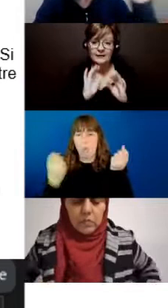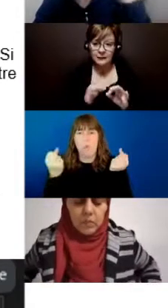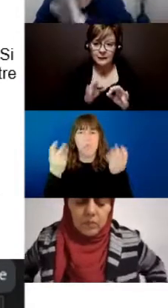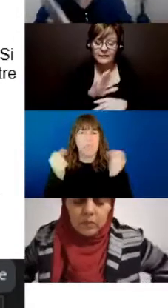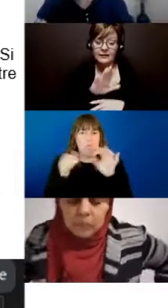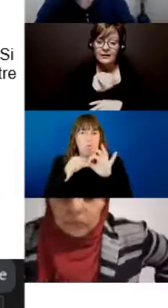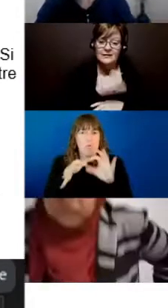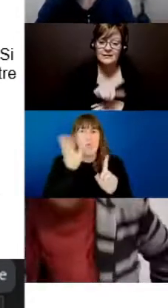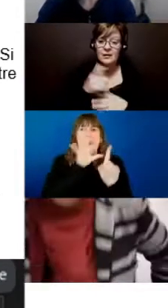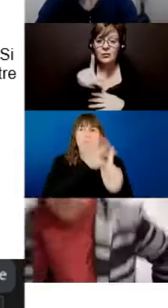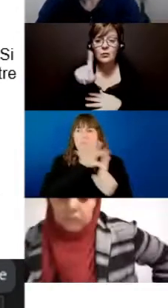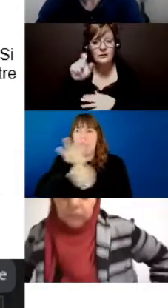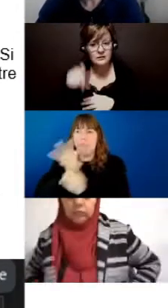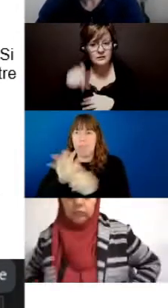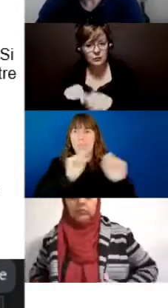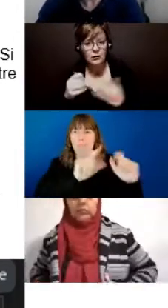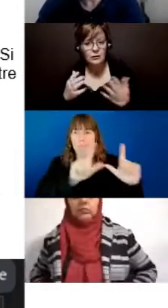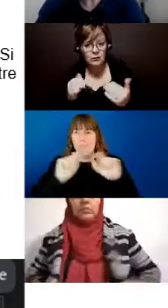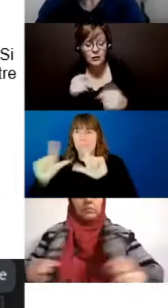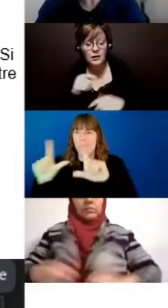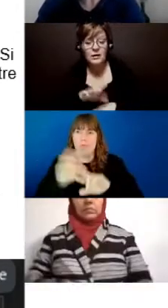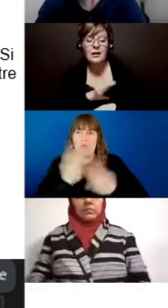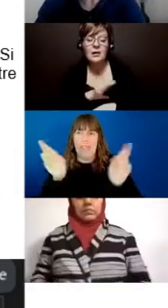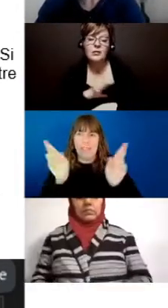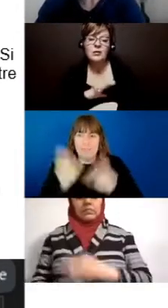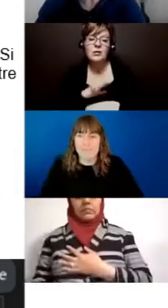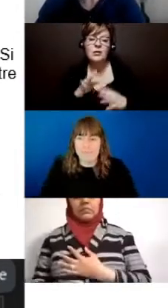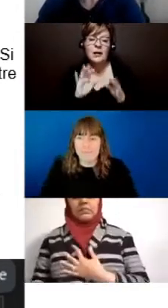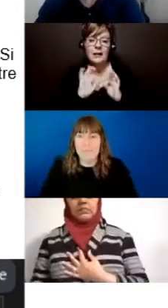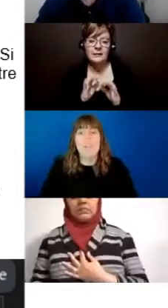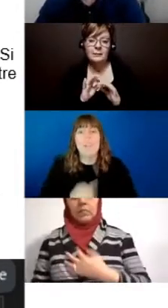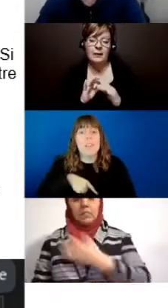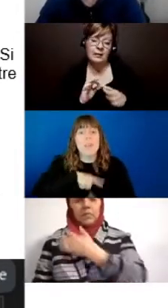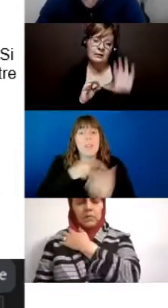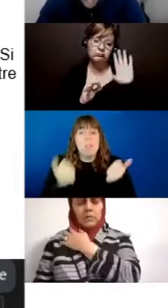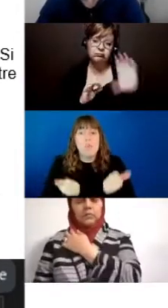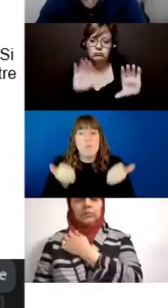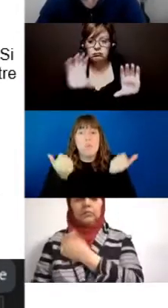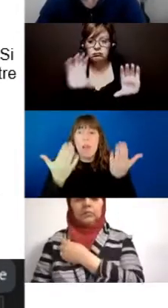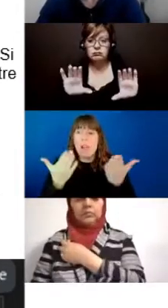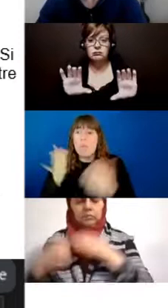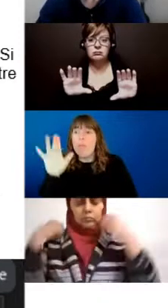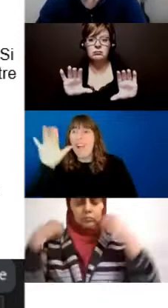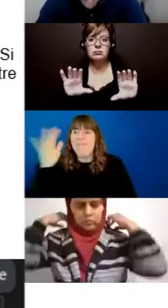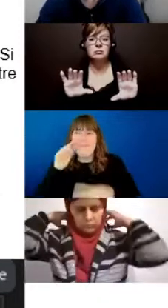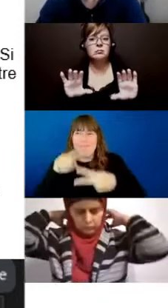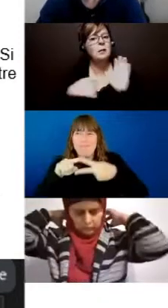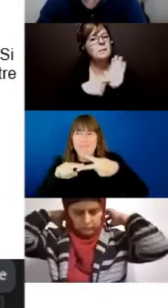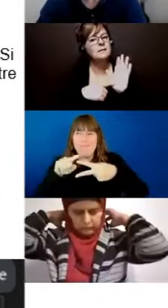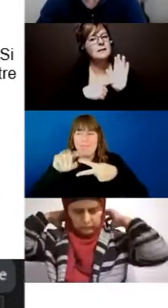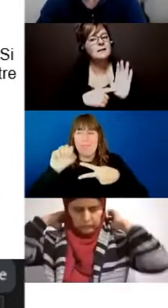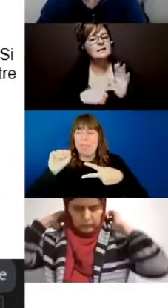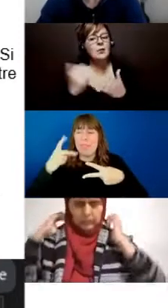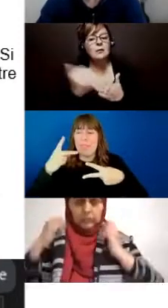presentation we recommend using zoom's speaker view to view the interpreters and current